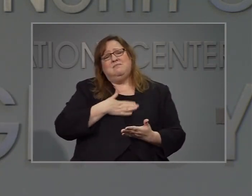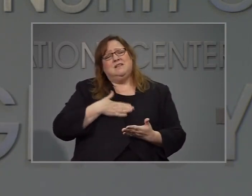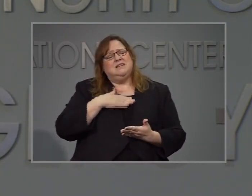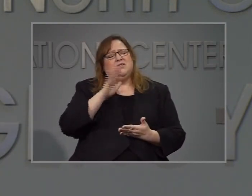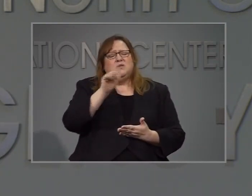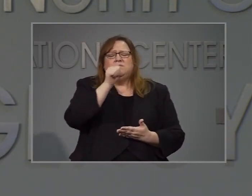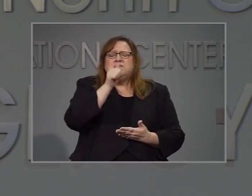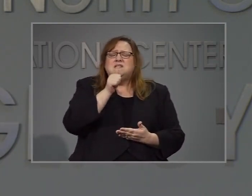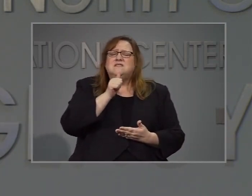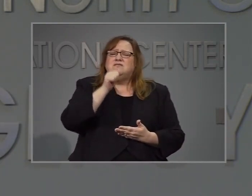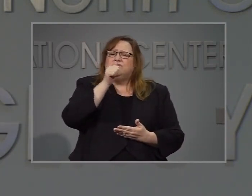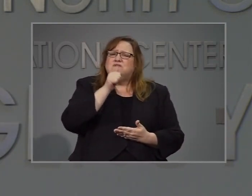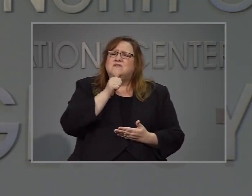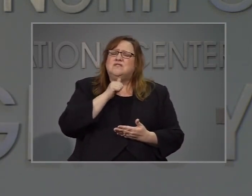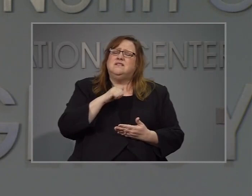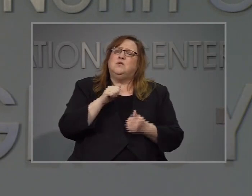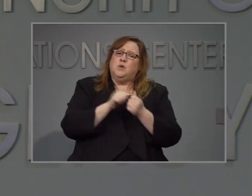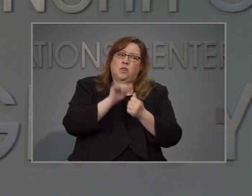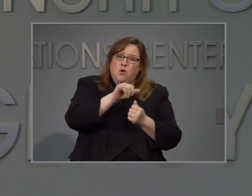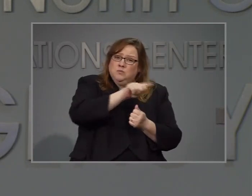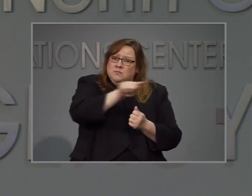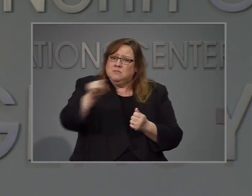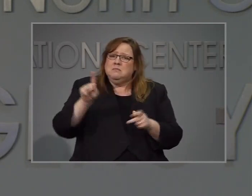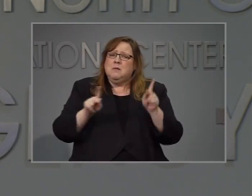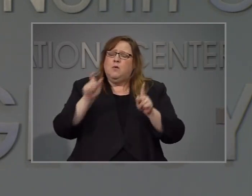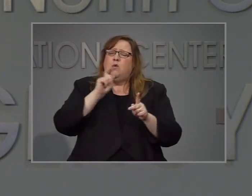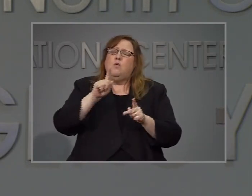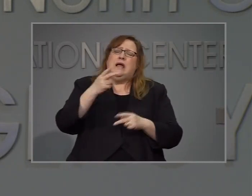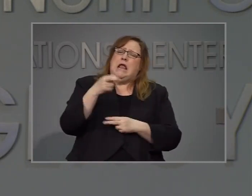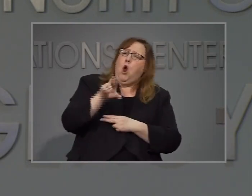OUR BRAVE NATIONAL GUARD SOLDIERS AND TOUGH MARINE MIKE SPRAYBERRY USING THEM. I ASK US ALL TO BE PATIENT AND